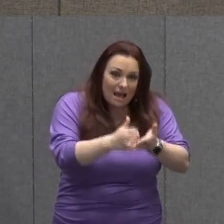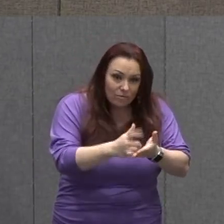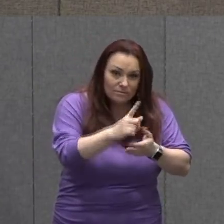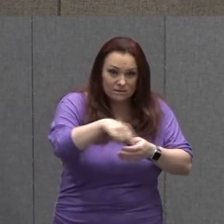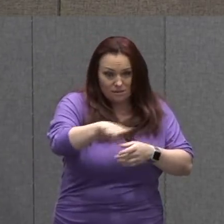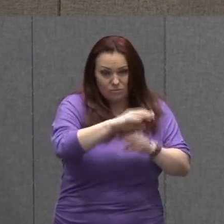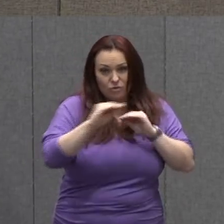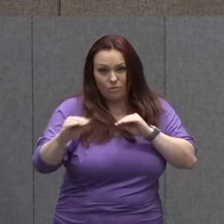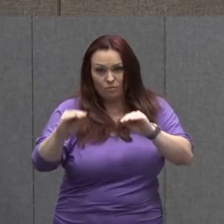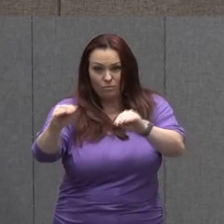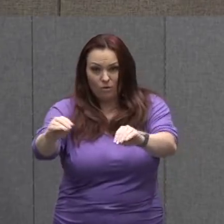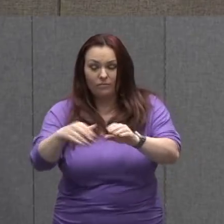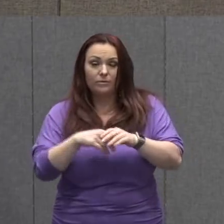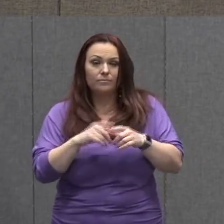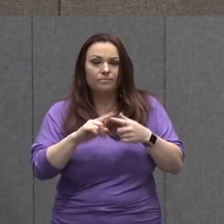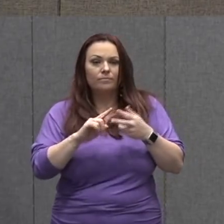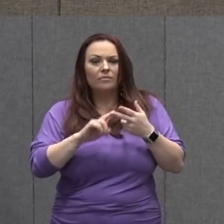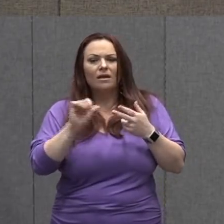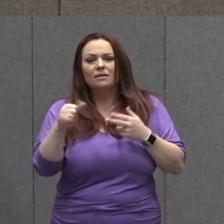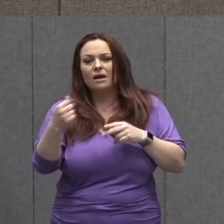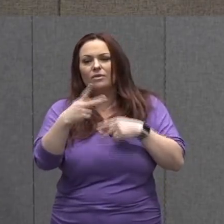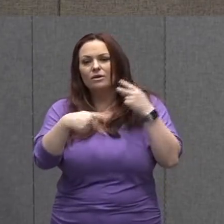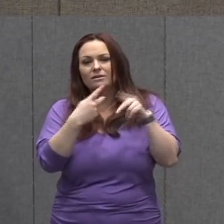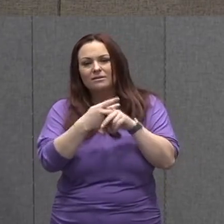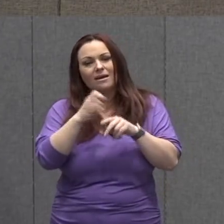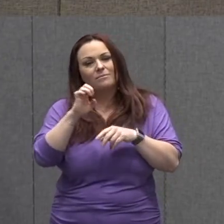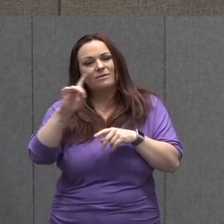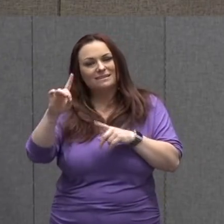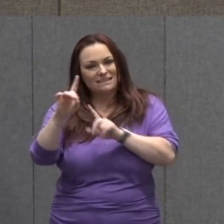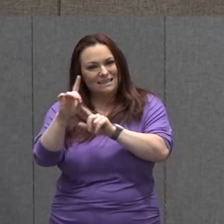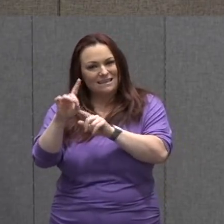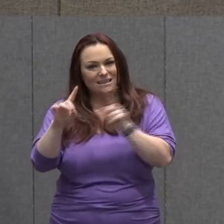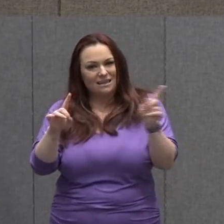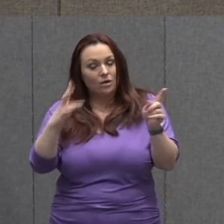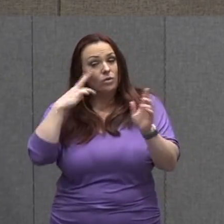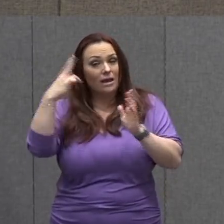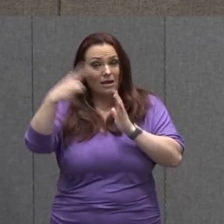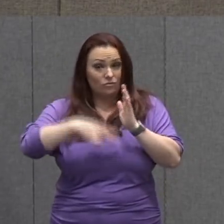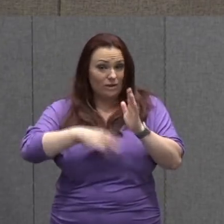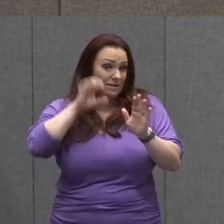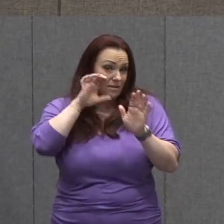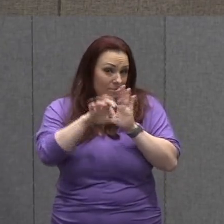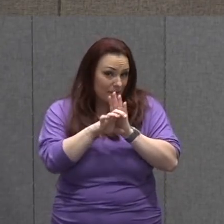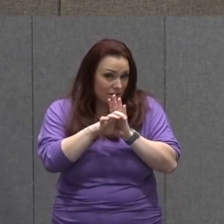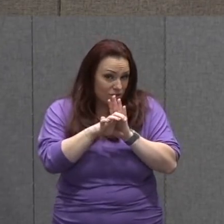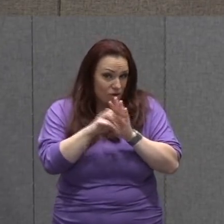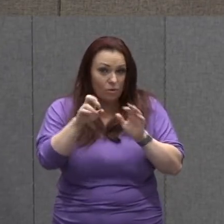Hmm, let's talk about this other type of seed. You can read the picture or maybe even the word.